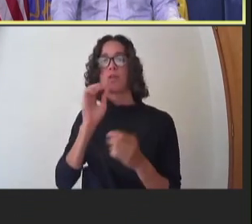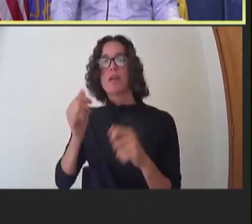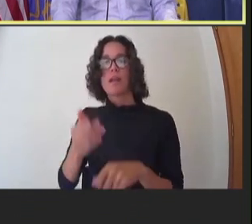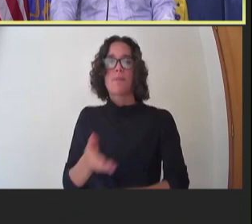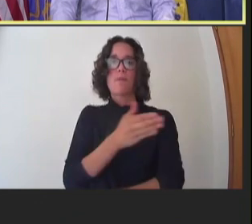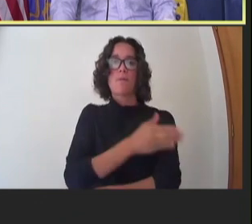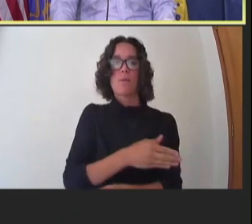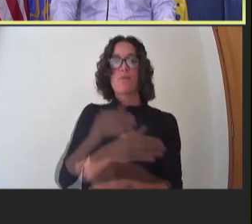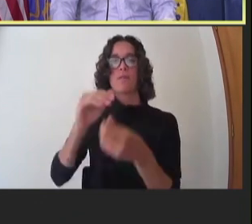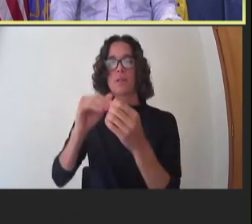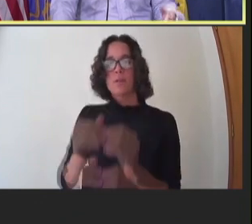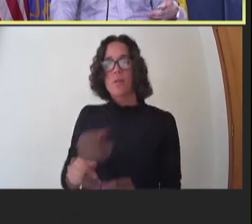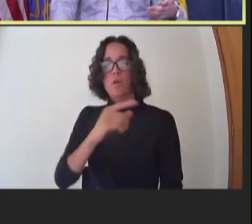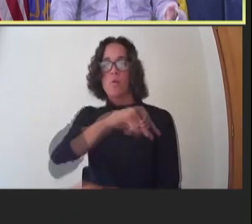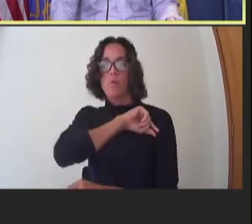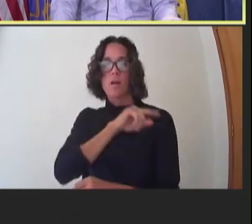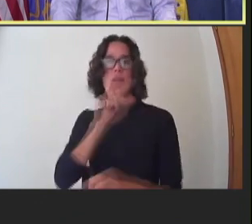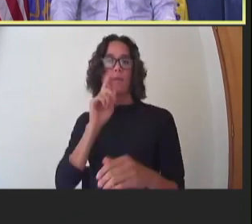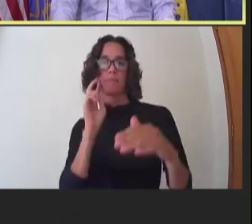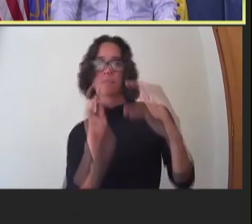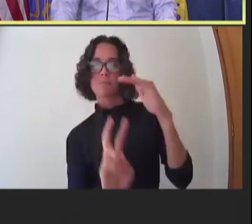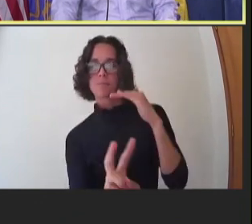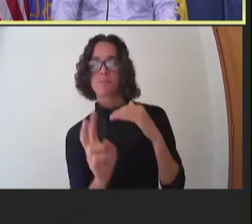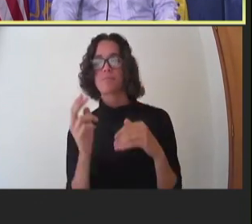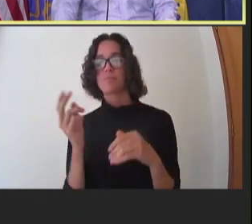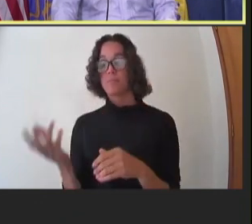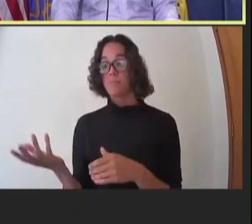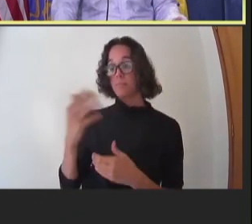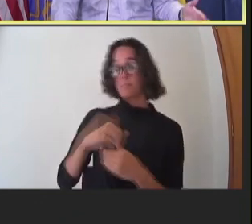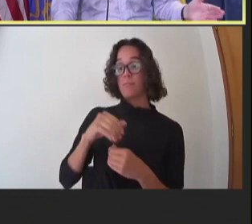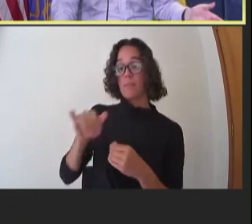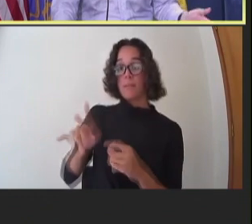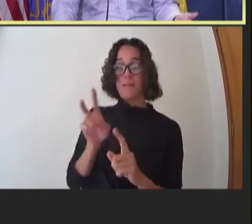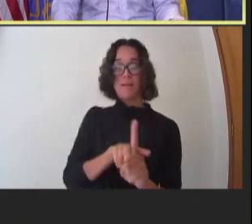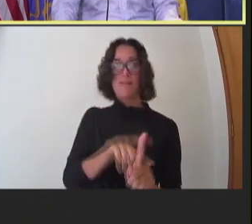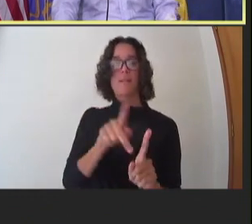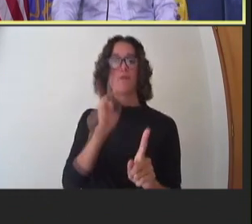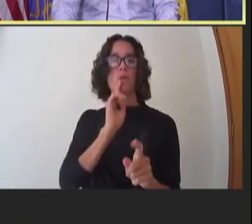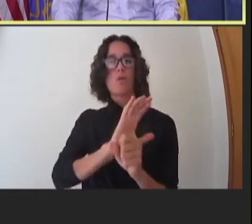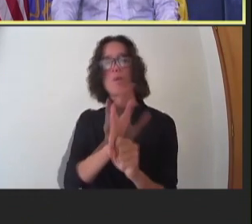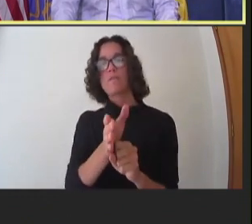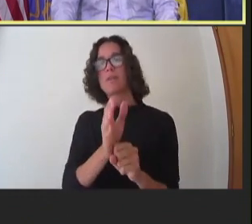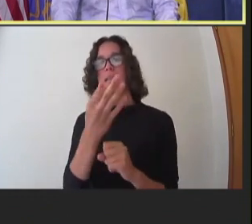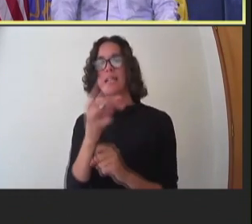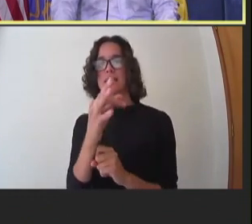that initial pilot into a forecast model for COVID-19, which we have been publishing since